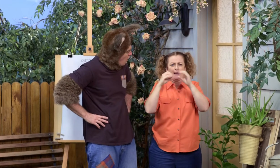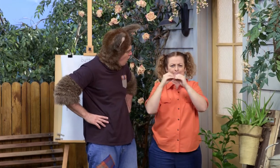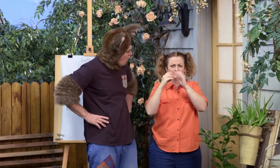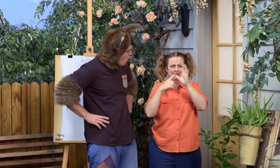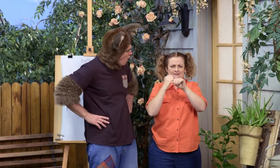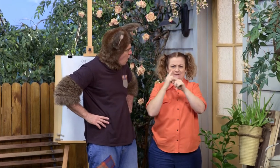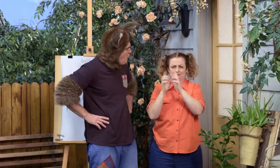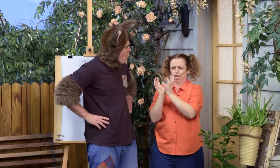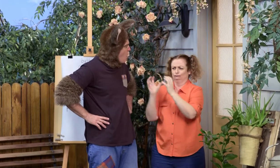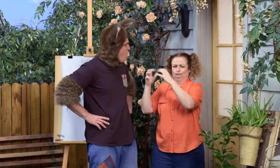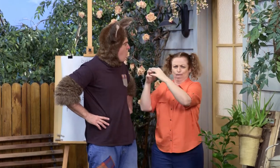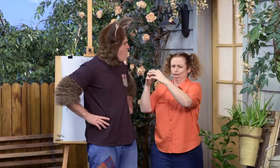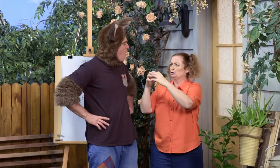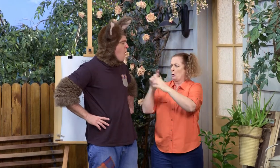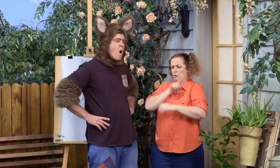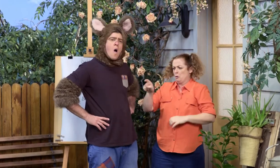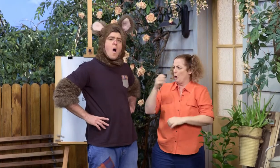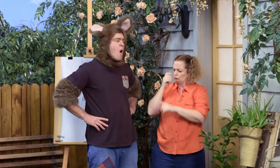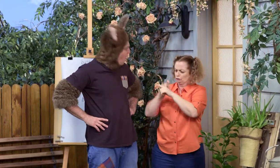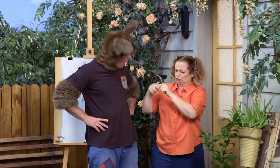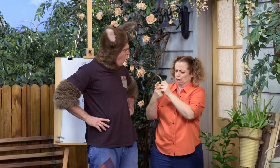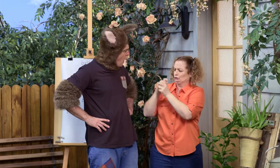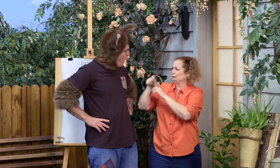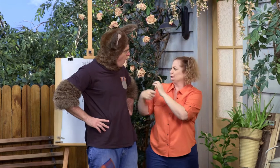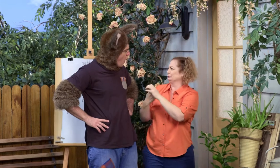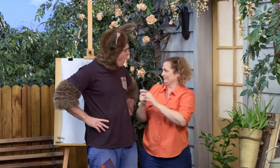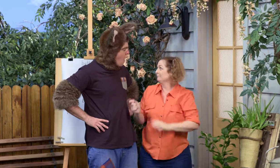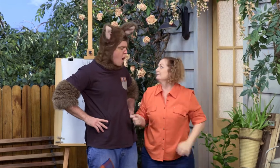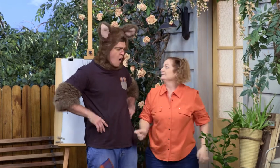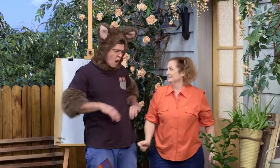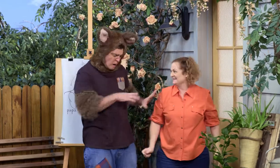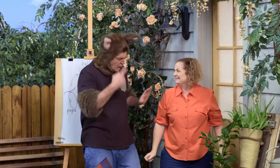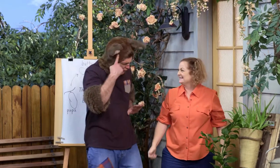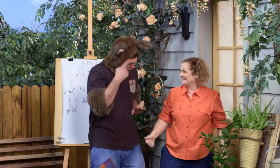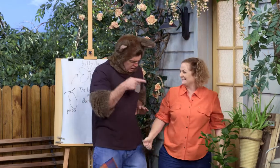Well, white butterflies love to eat cabbage. Oh.